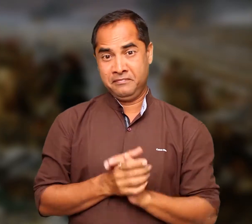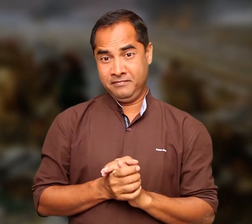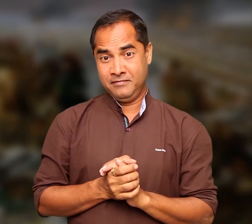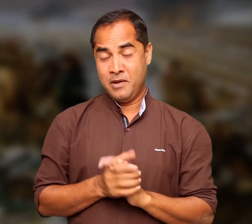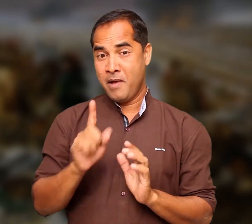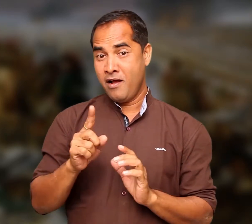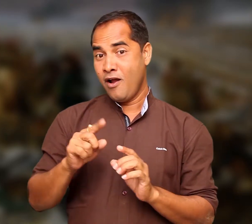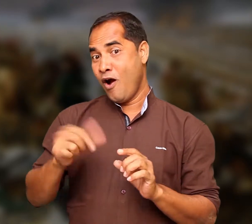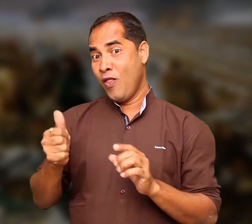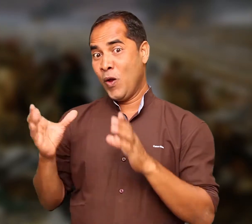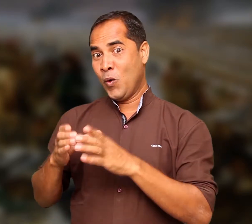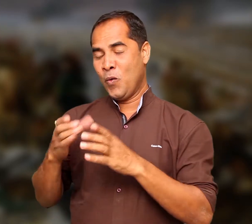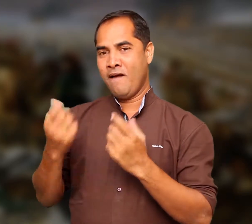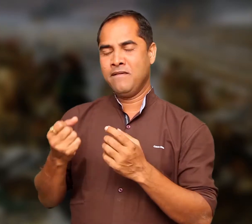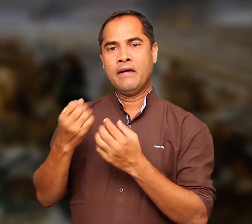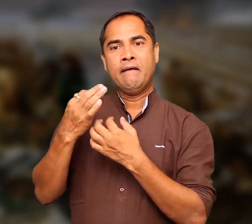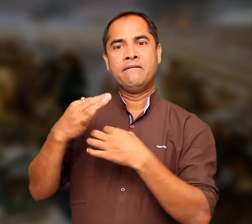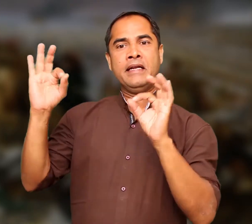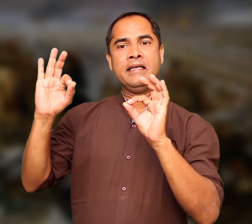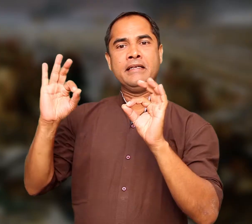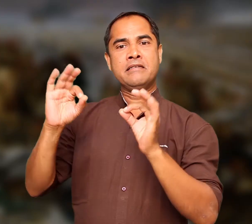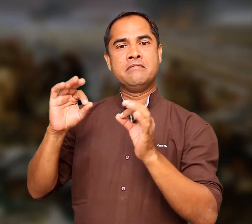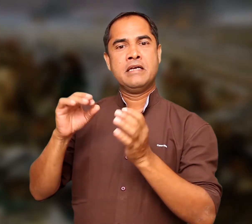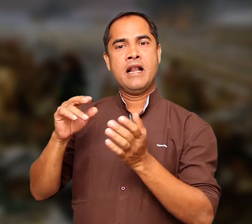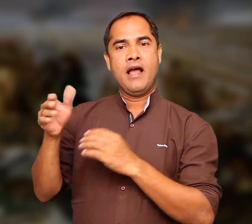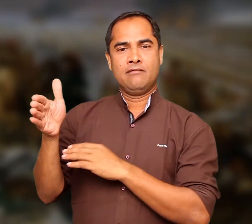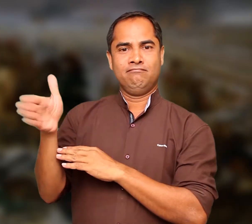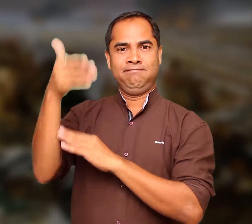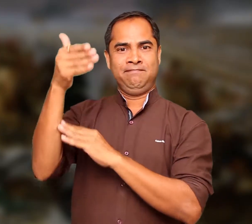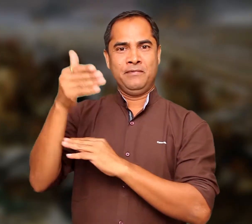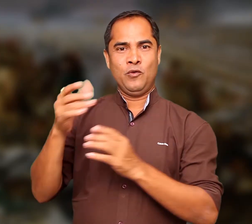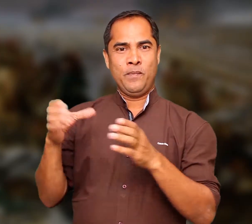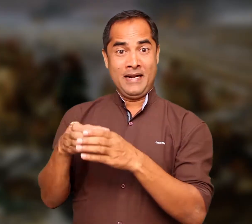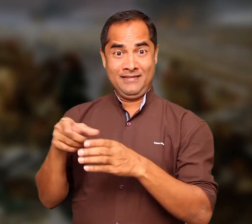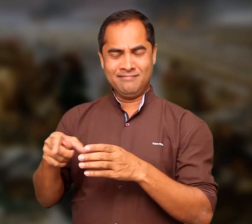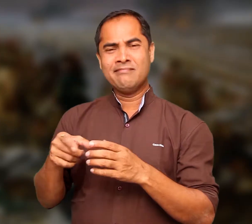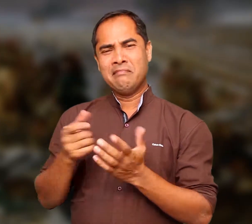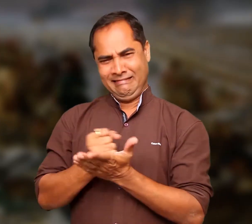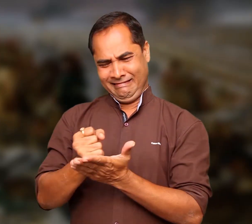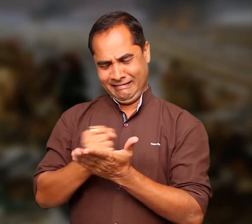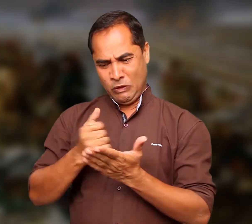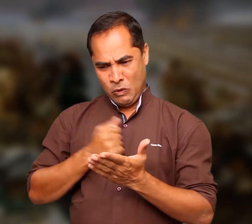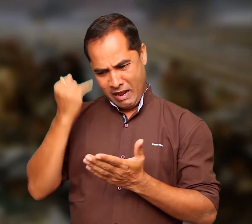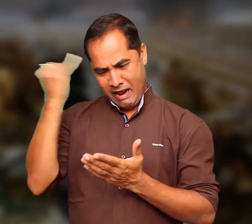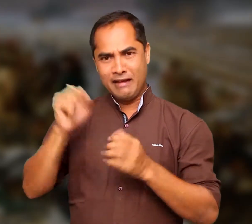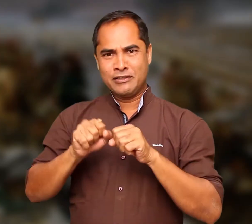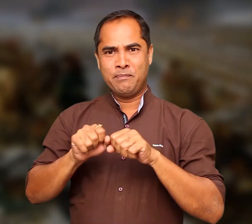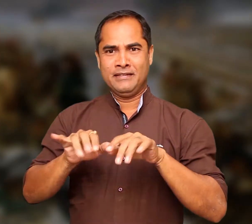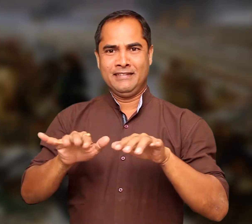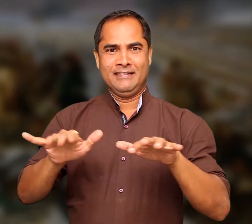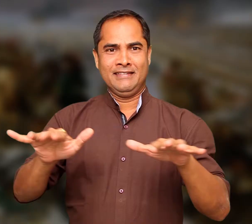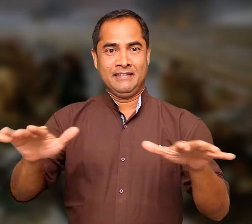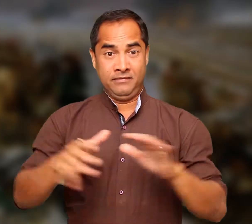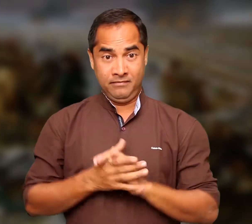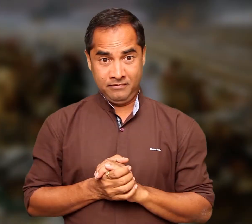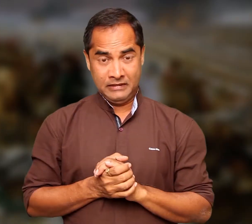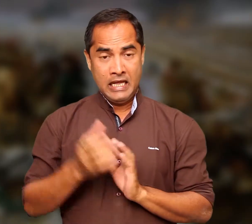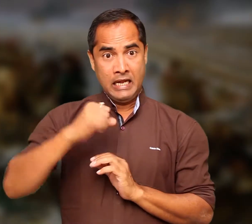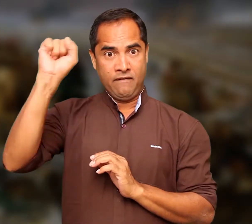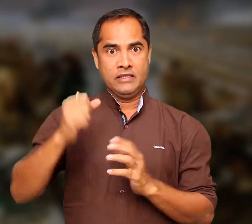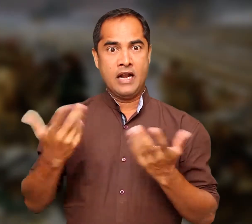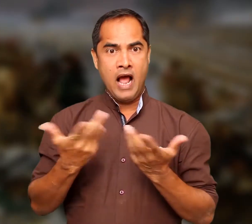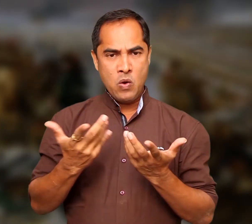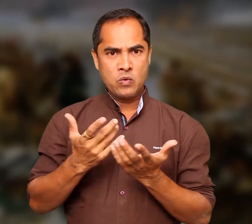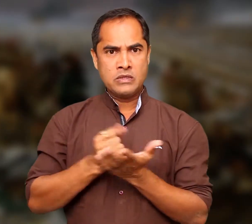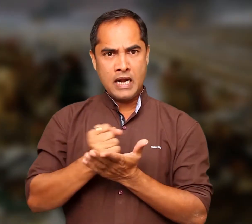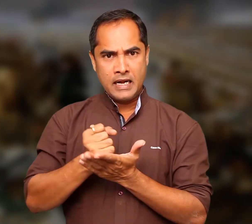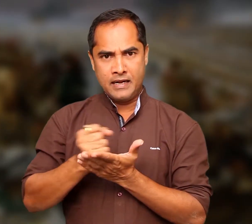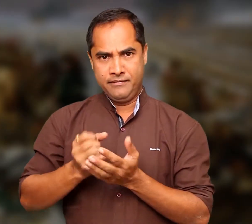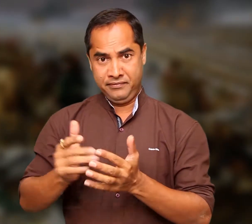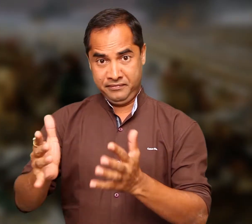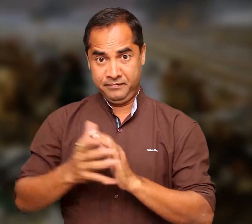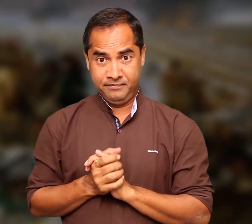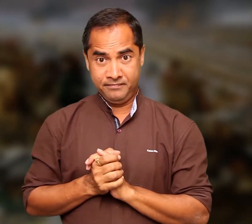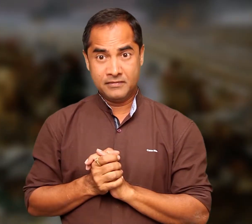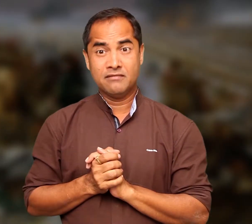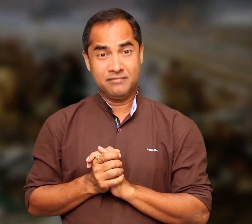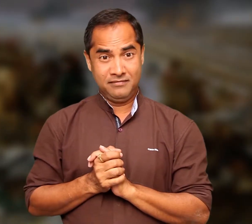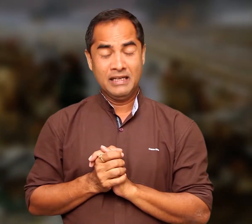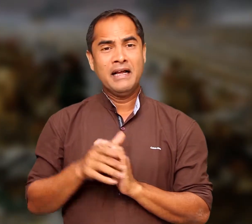Liberals and the Nationalists continued to spread the idea of revolution. These